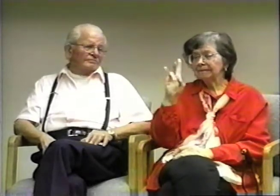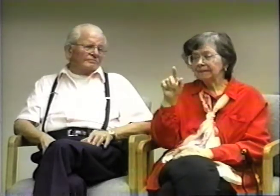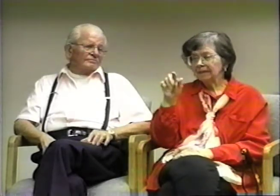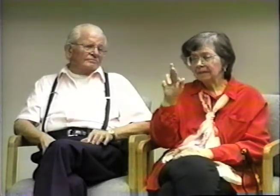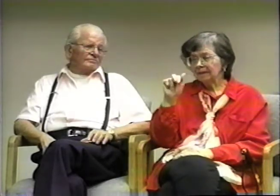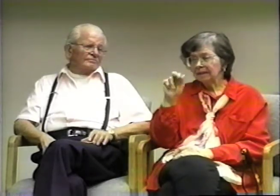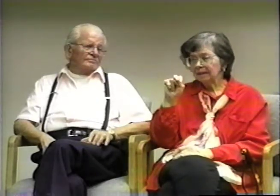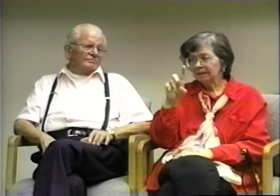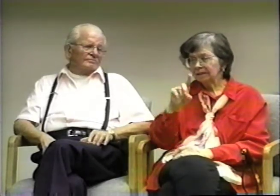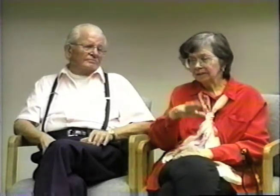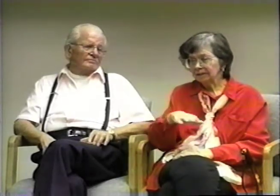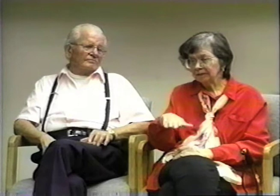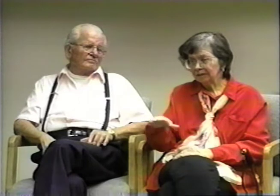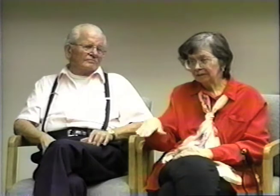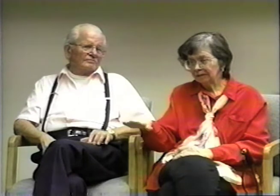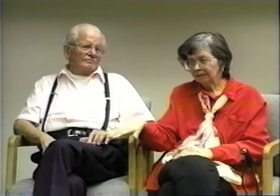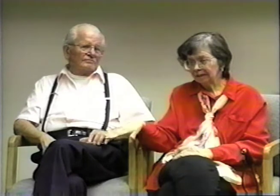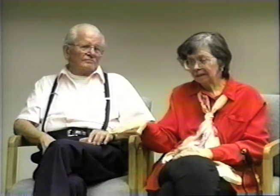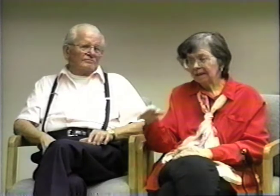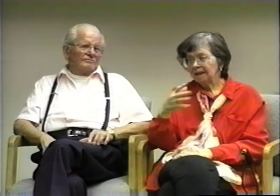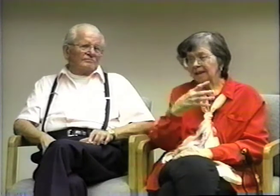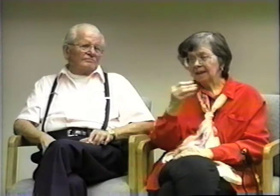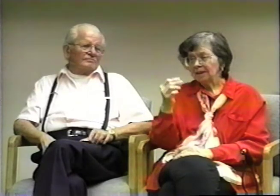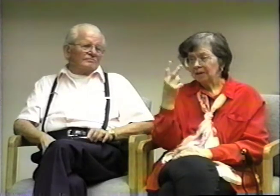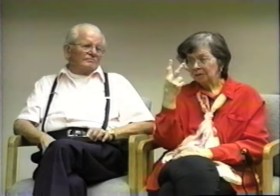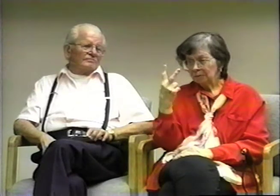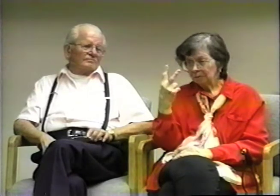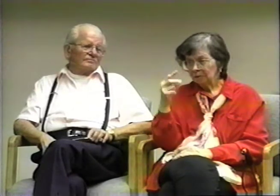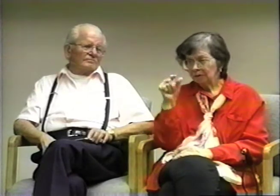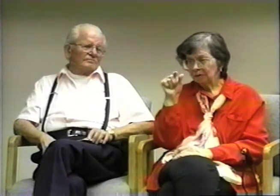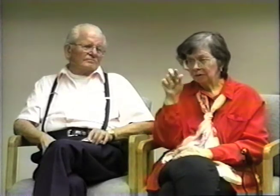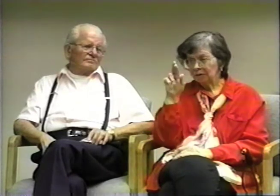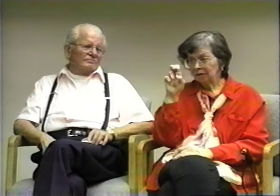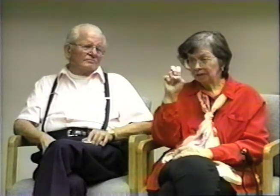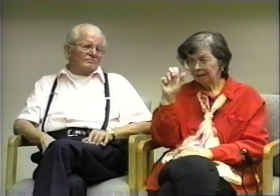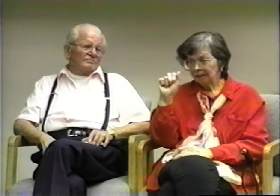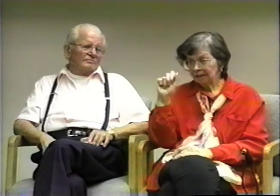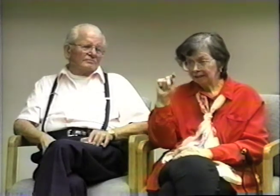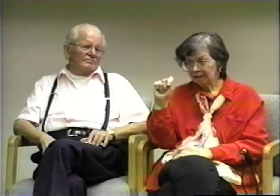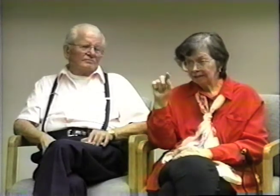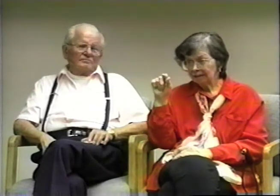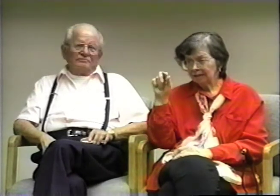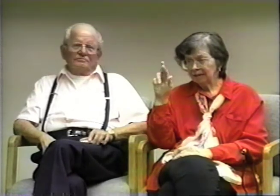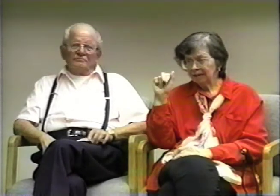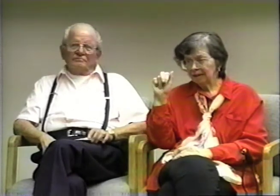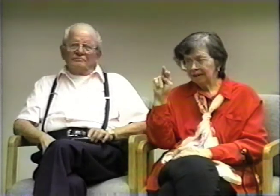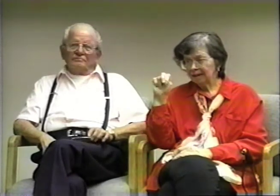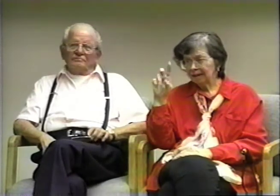We also have seven grandchildren and two great-grandchildren.